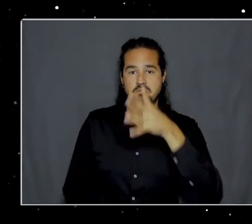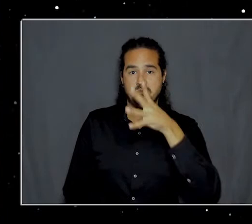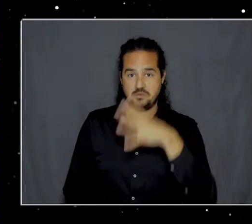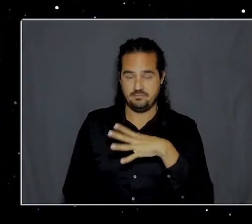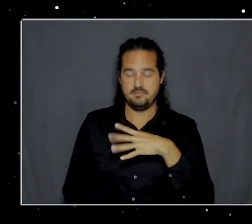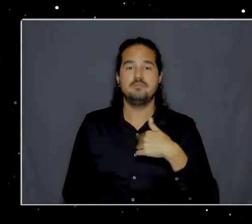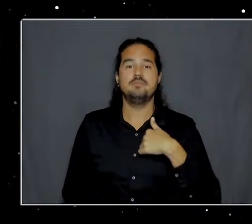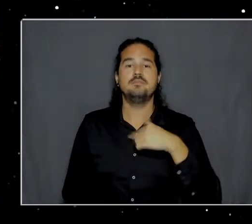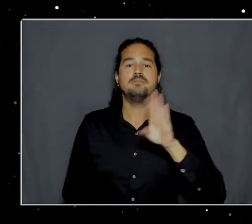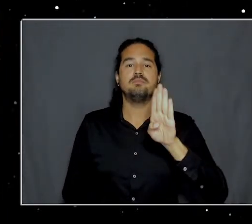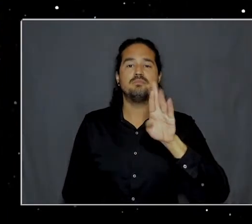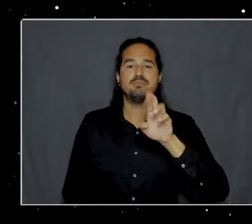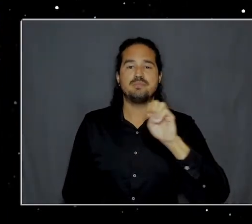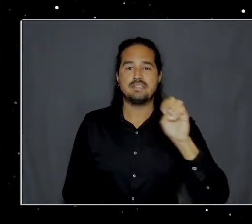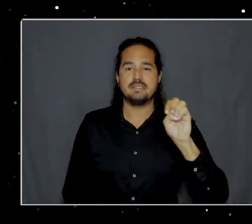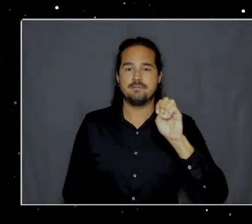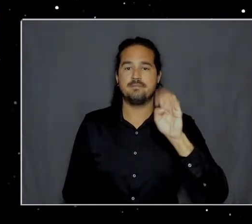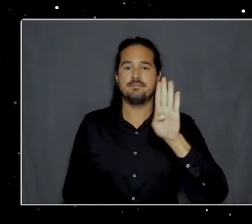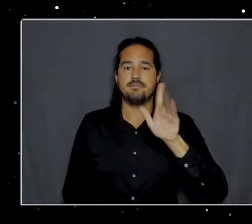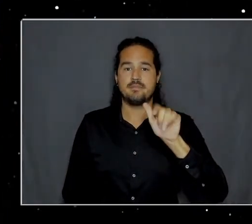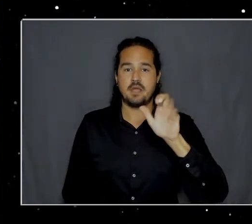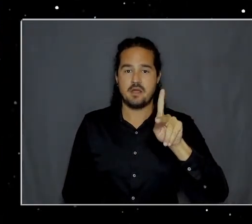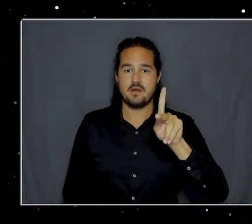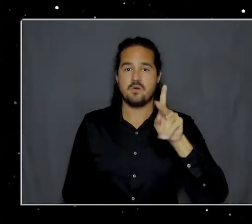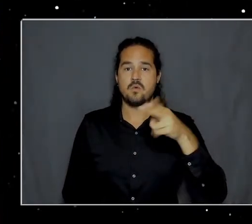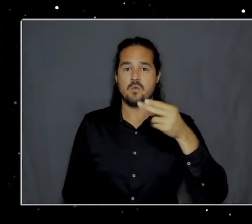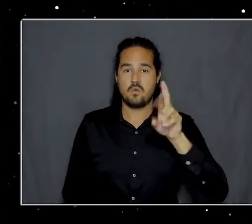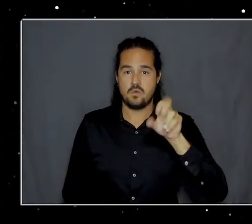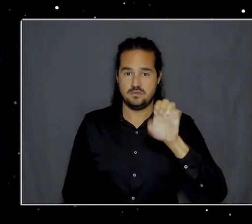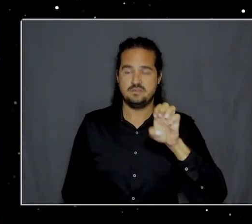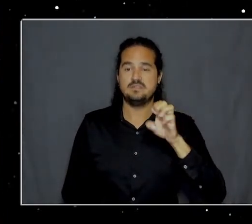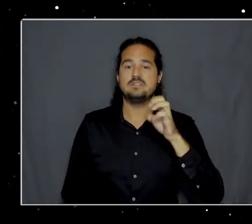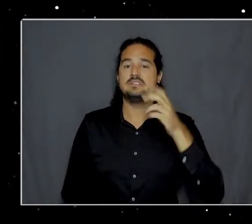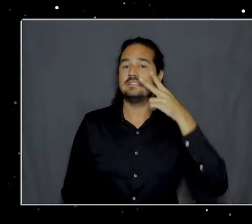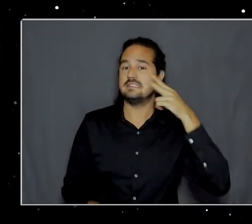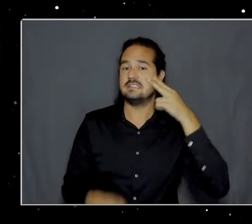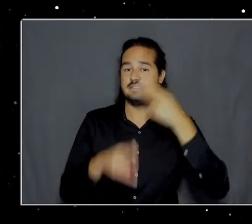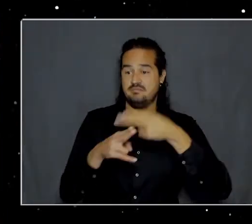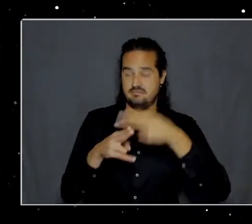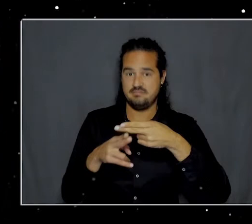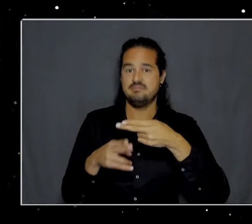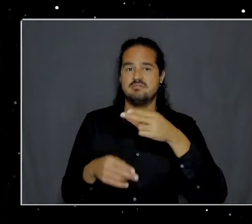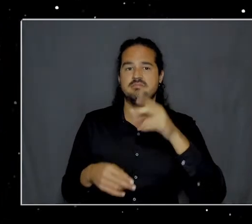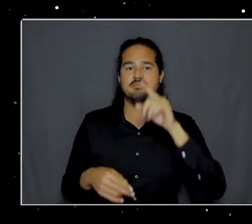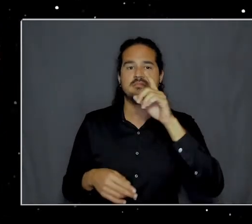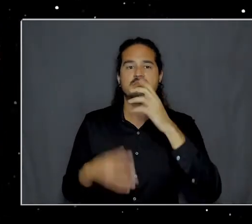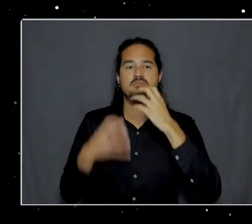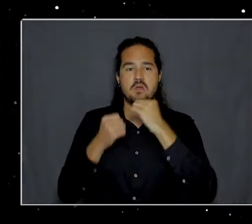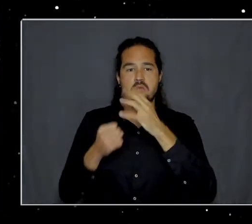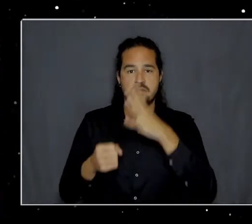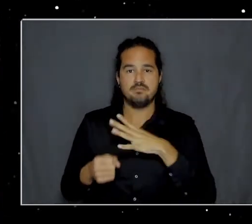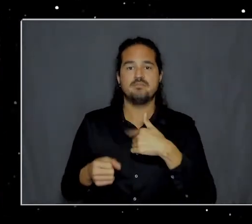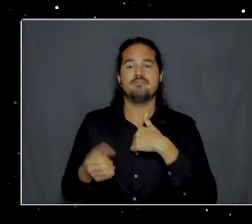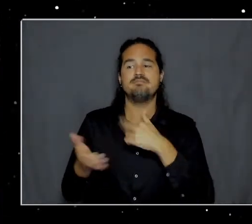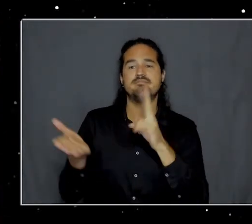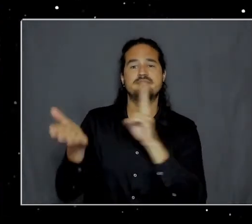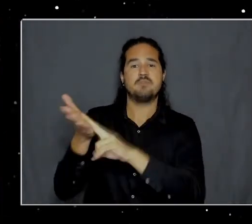INDIAN NAME IS PRIZED WOMAN, AND I AM AN ENROLLED CITIZEN OF THE SEMINOLE NATION OF OKLAHOMA. I AM AN ACLU WASHINGTON COOPERATING ATTORNEY AND CHAIR OF THE ACLU WASHINGTON LEGAL